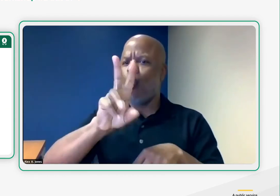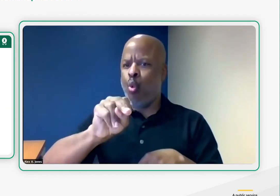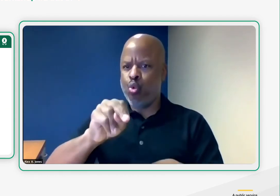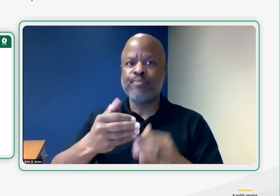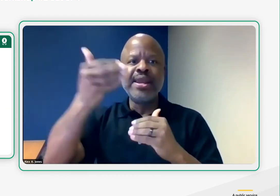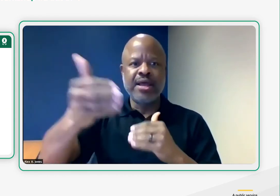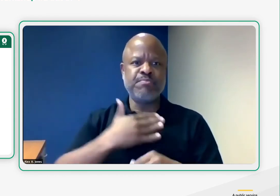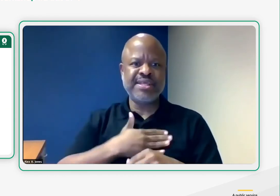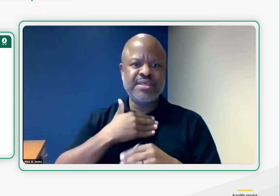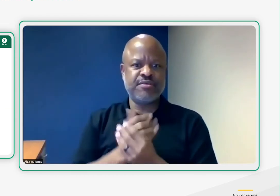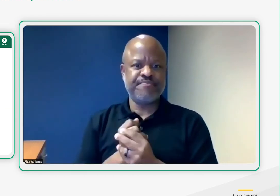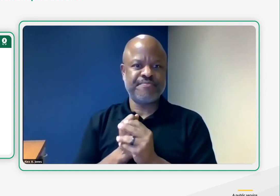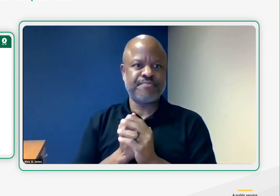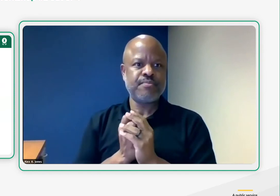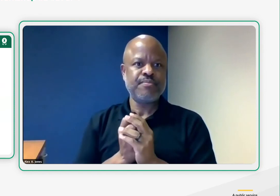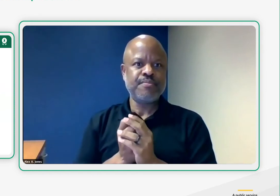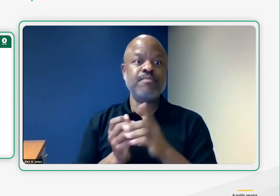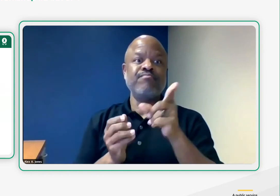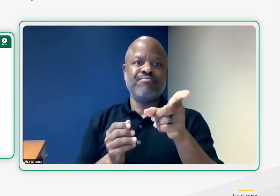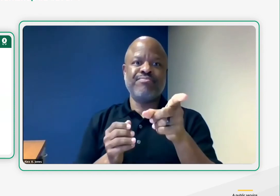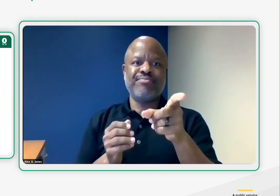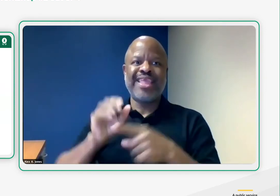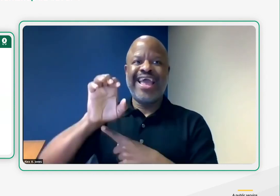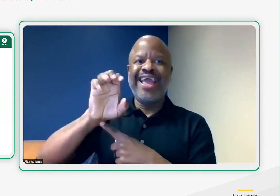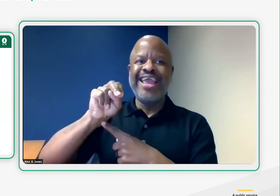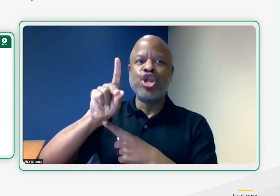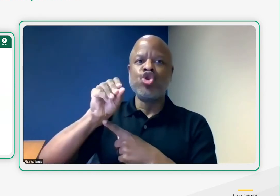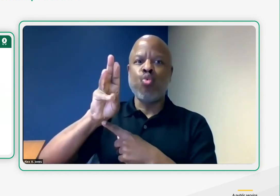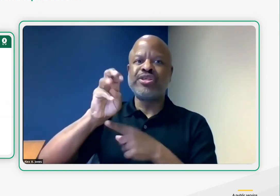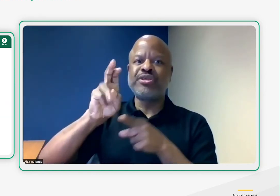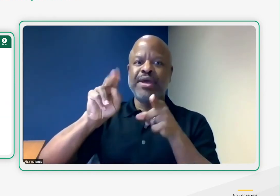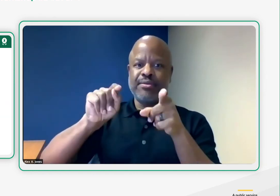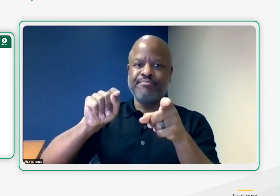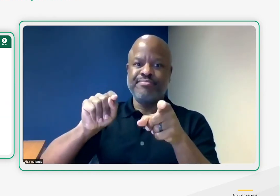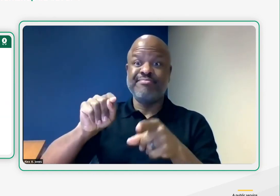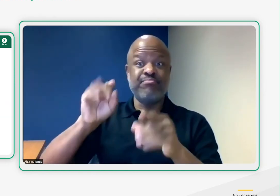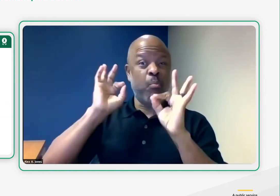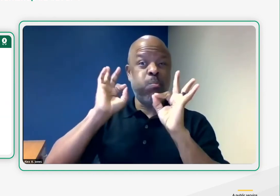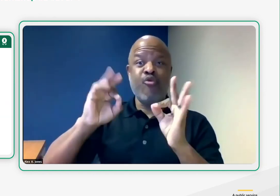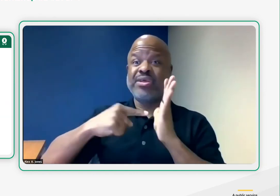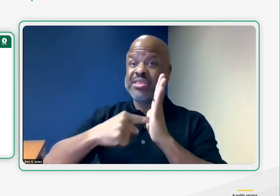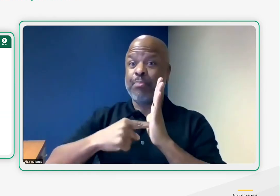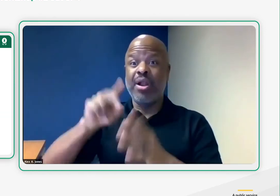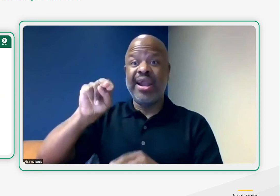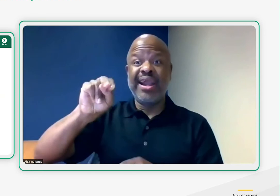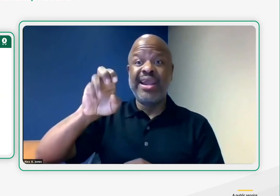I will explain more about this concept a little bit more.